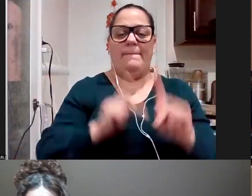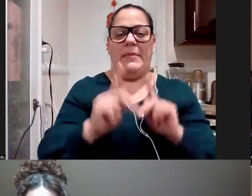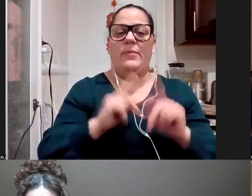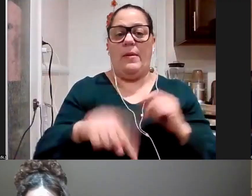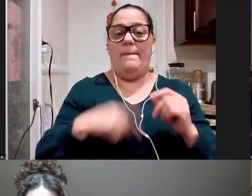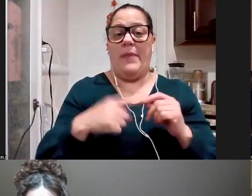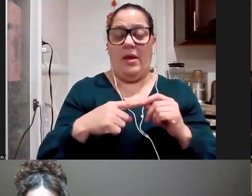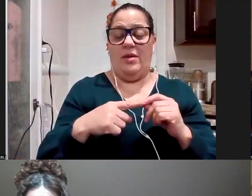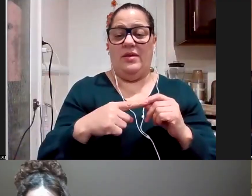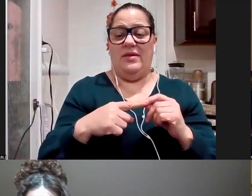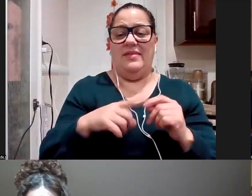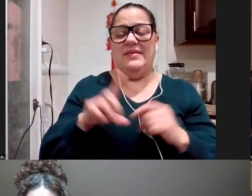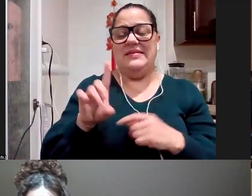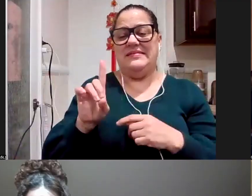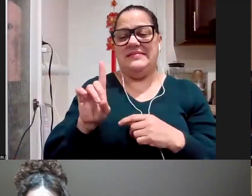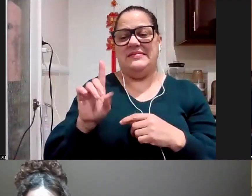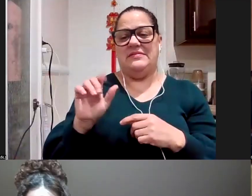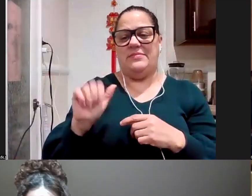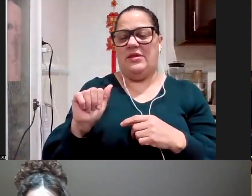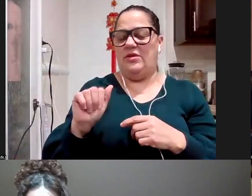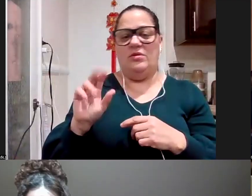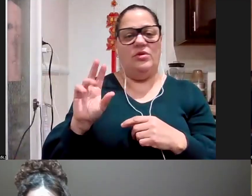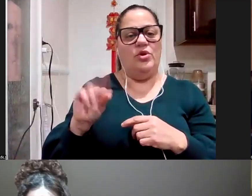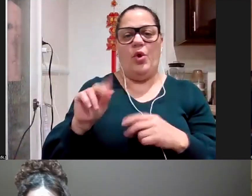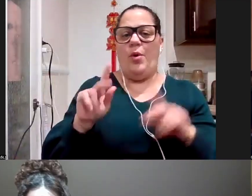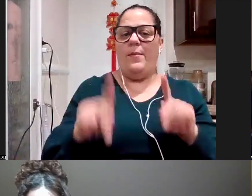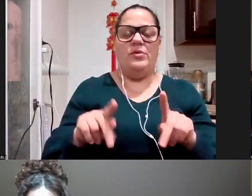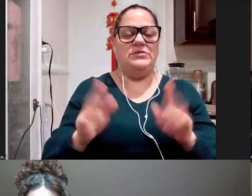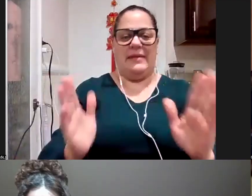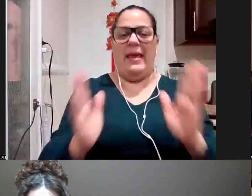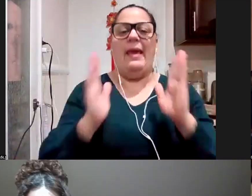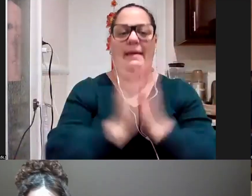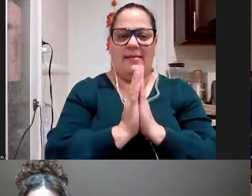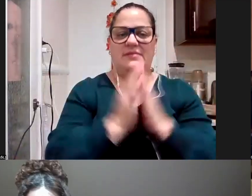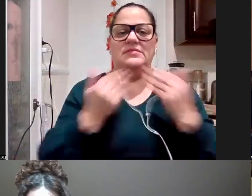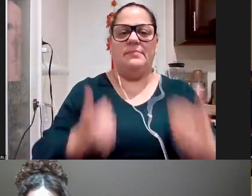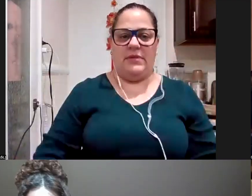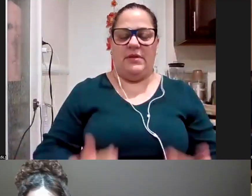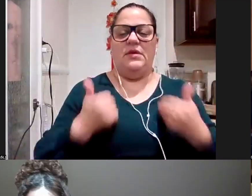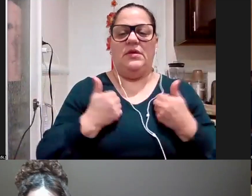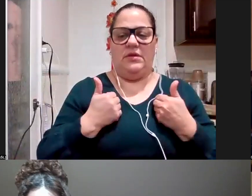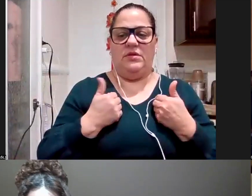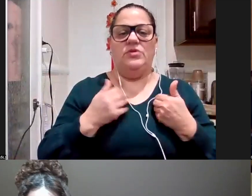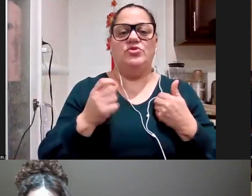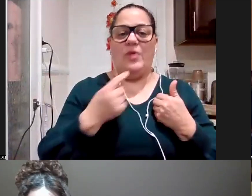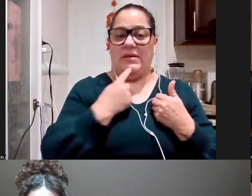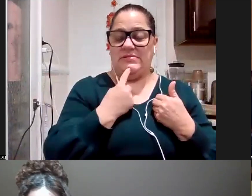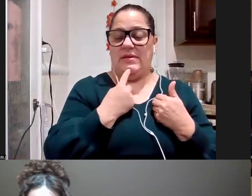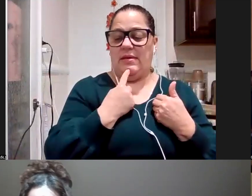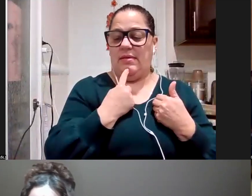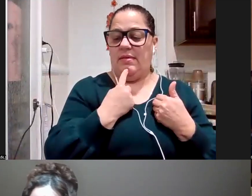in the disability realm. No one ever asks me, you know, so so I can at least say I got a lot of